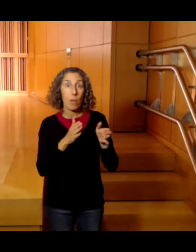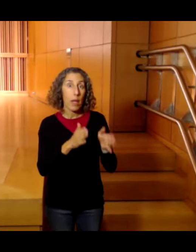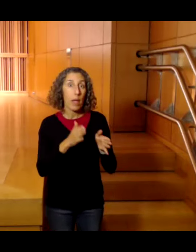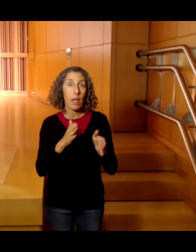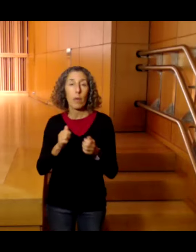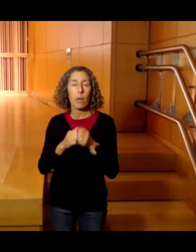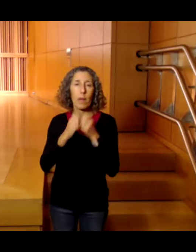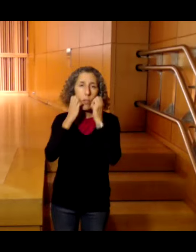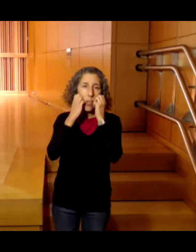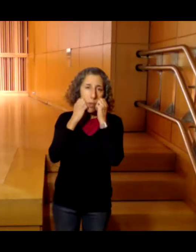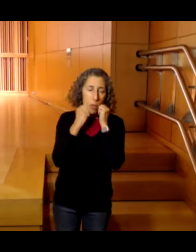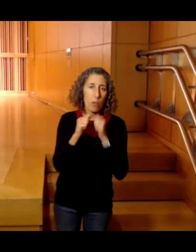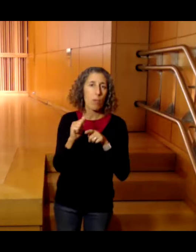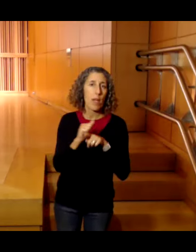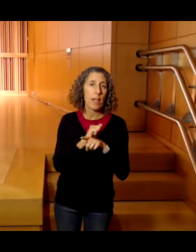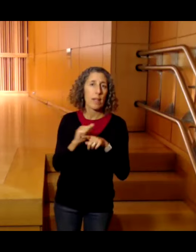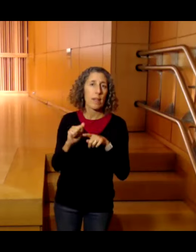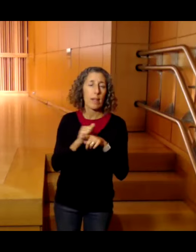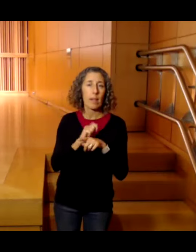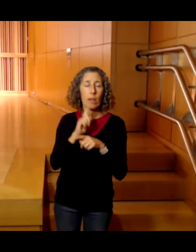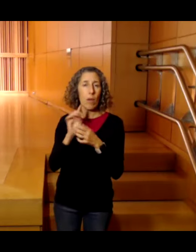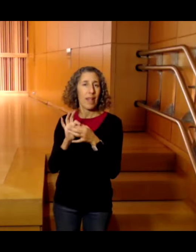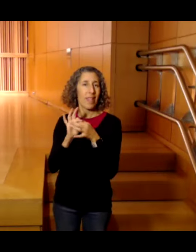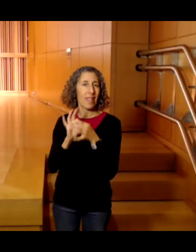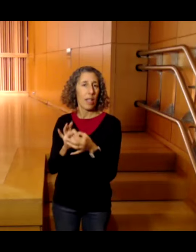are always tethered. the most basic of human needs.